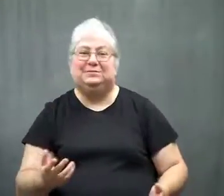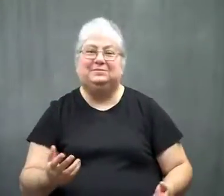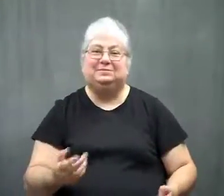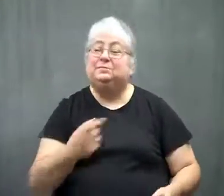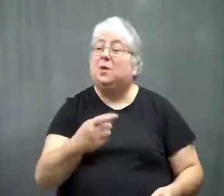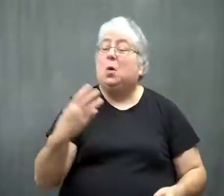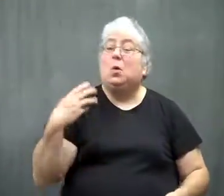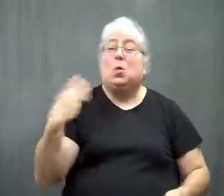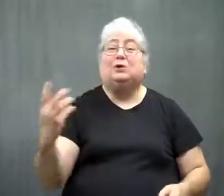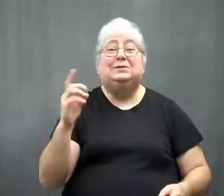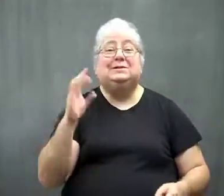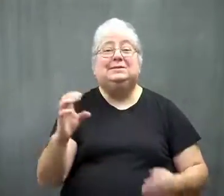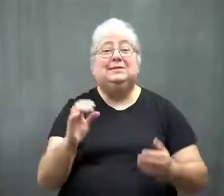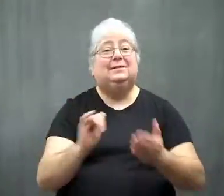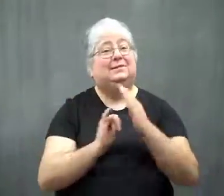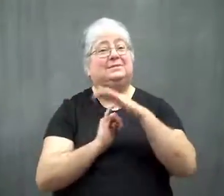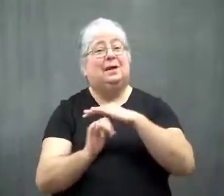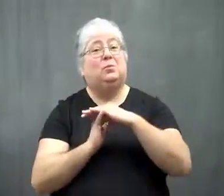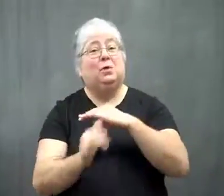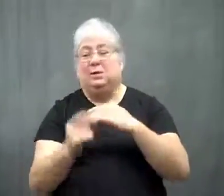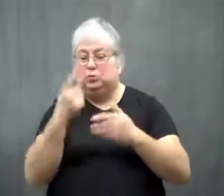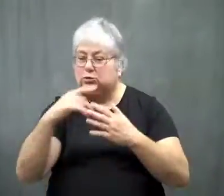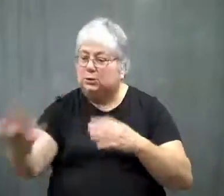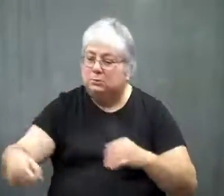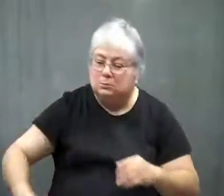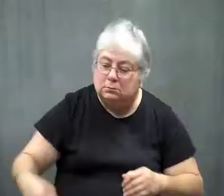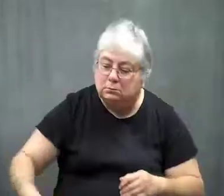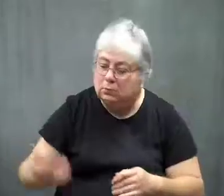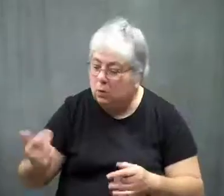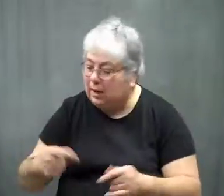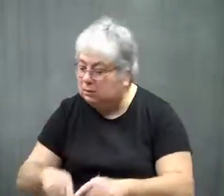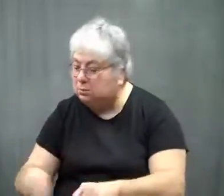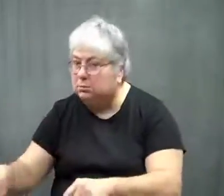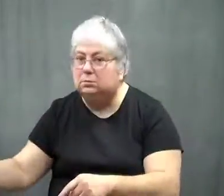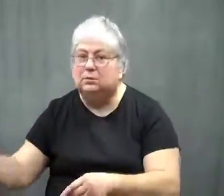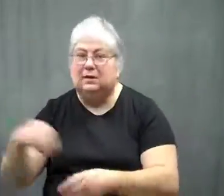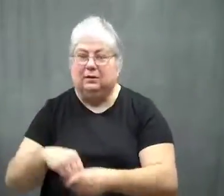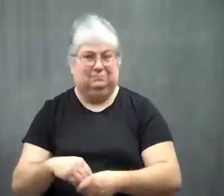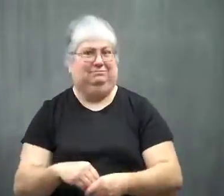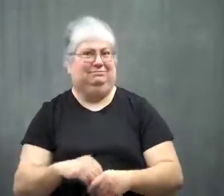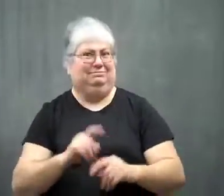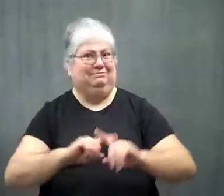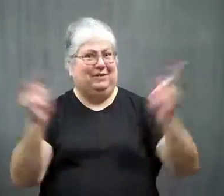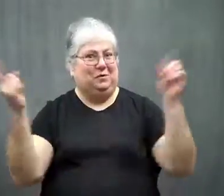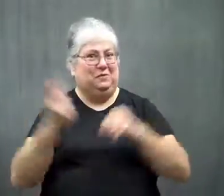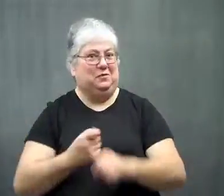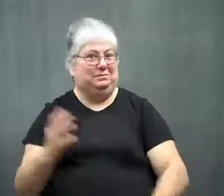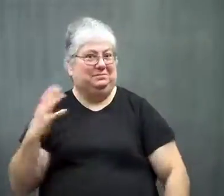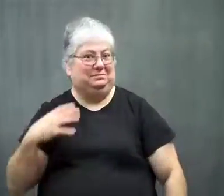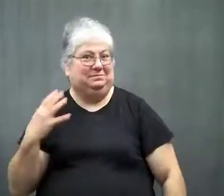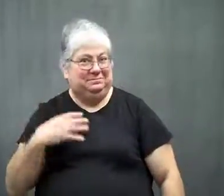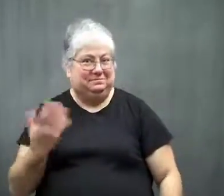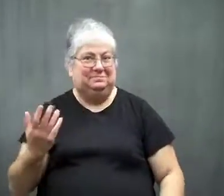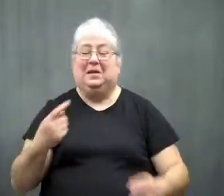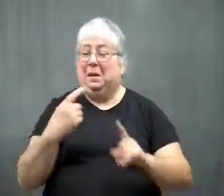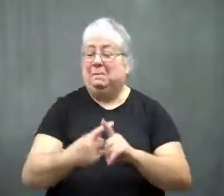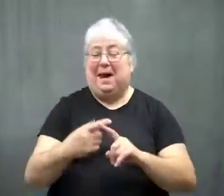Bags were checked in Washington, D.C.'s subway systerm. That never happened before.